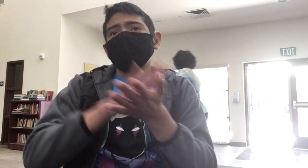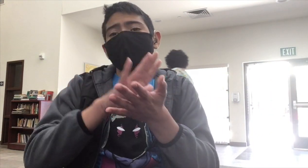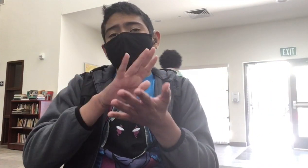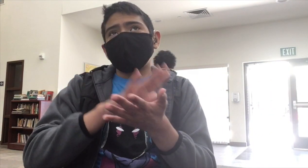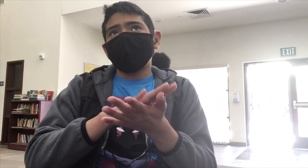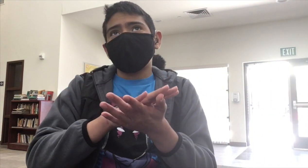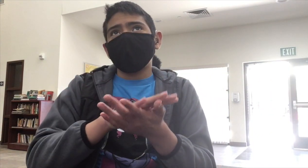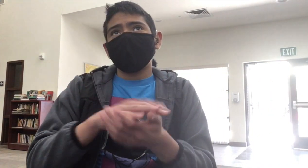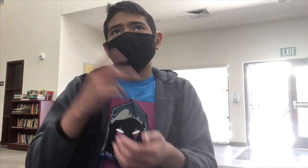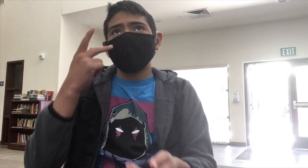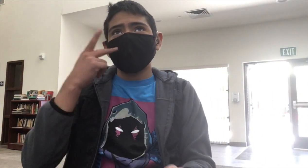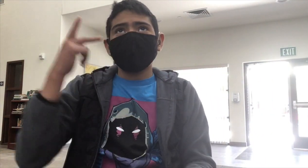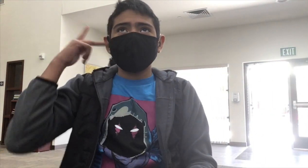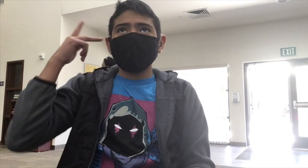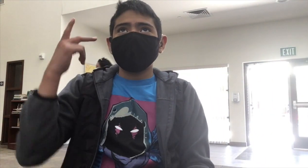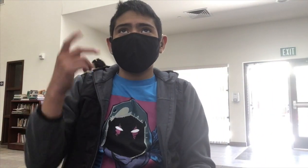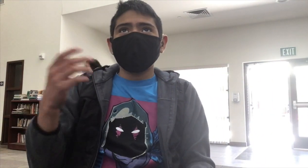my favorite middle school memory.